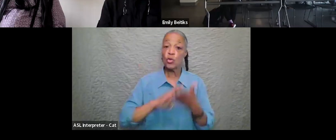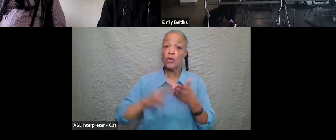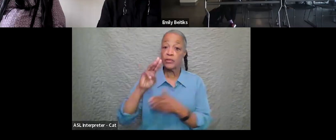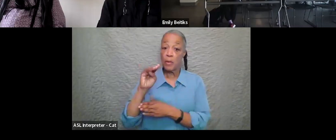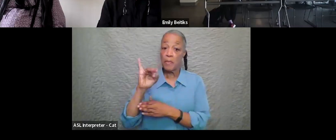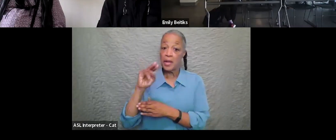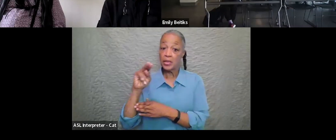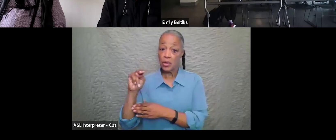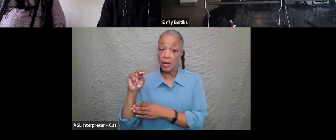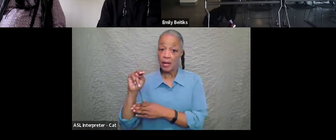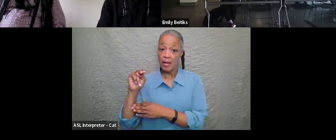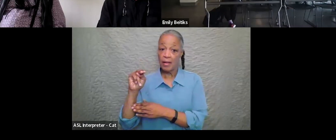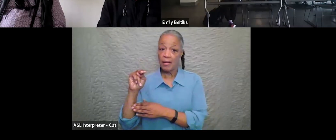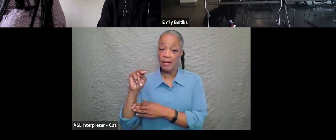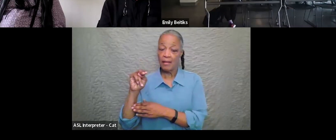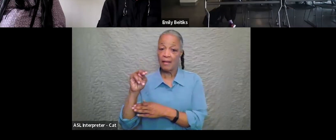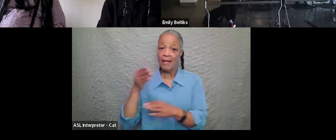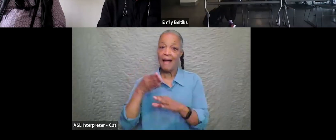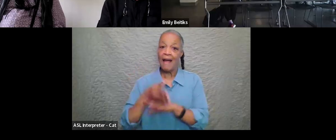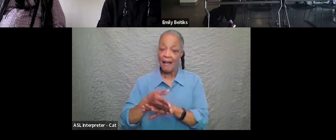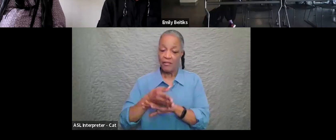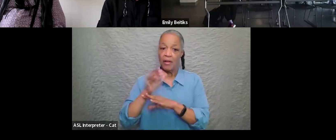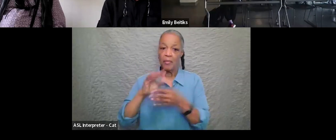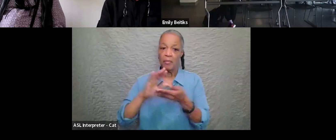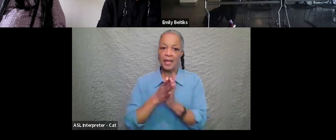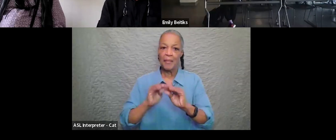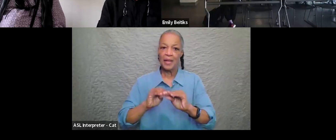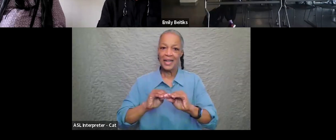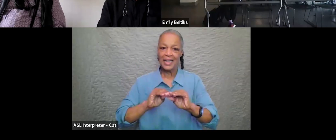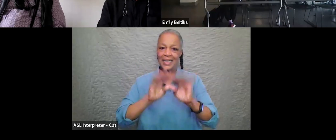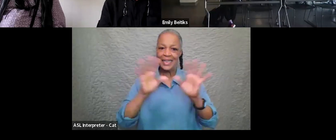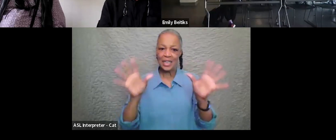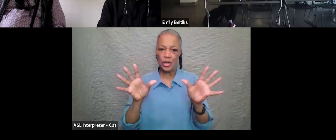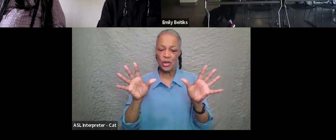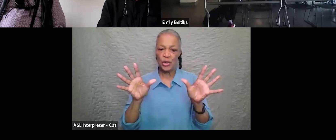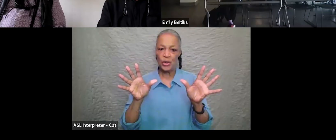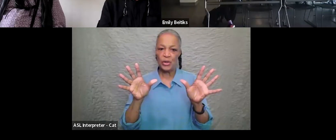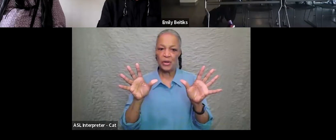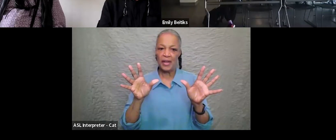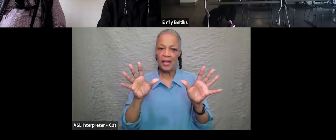after it became clear that the University was not going